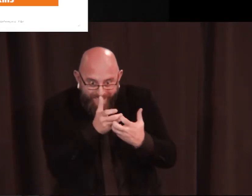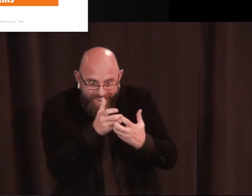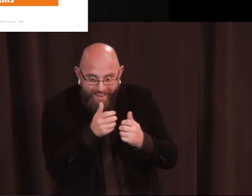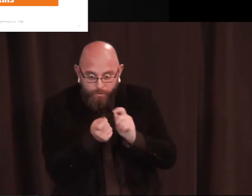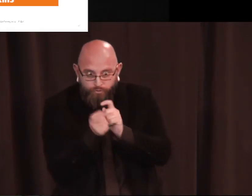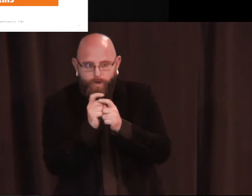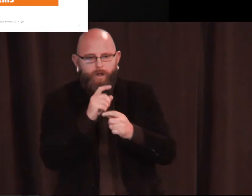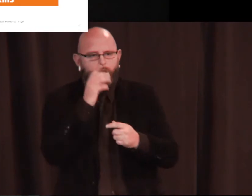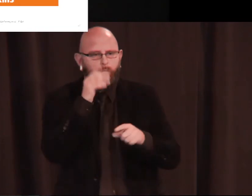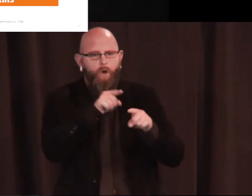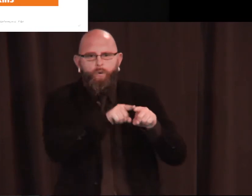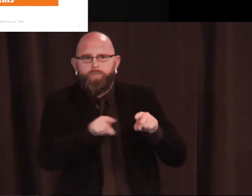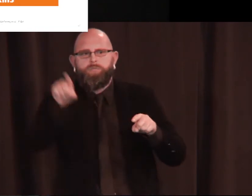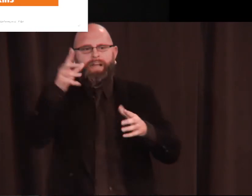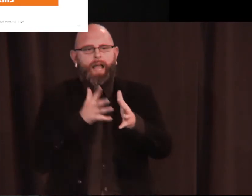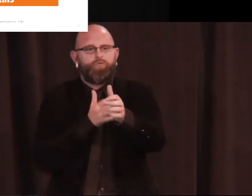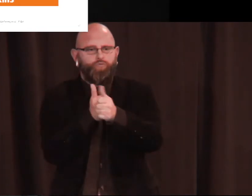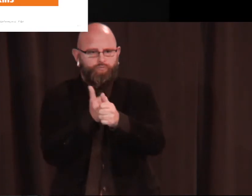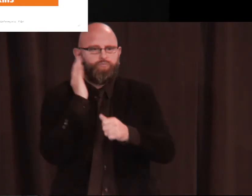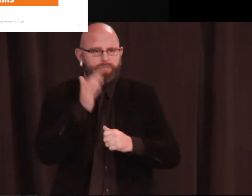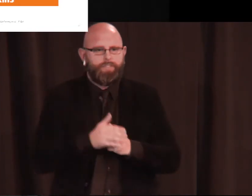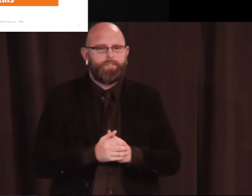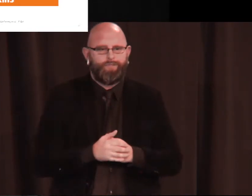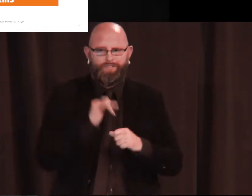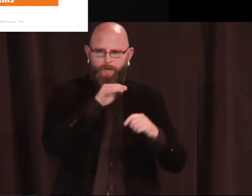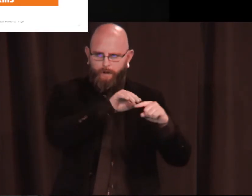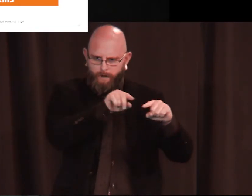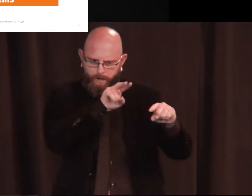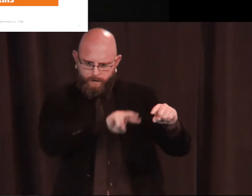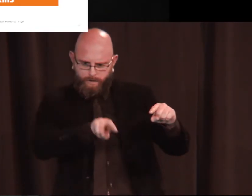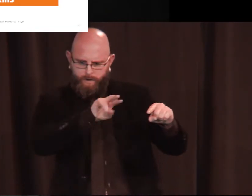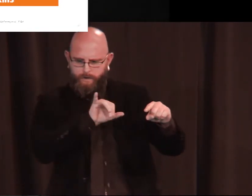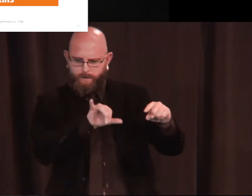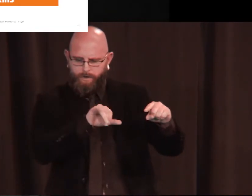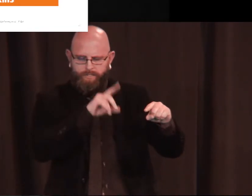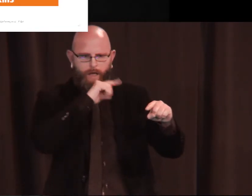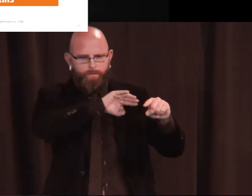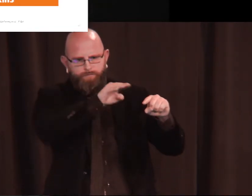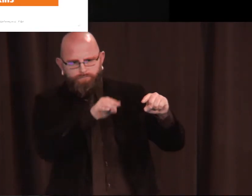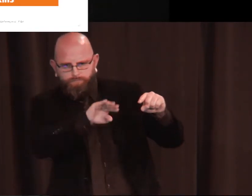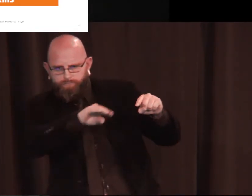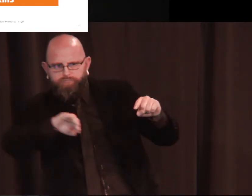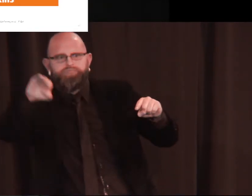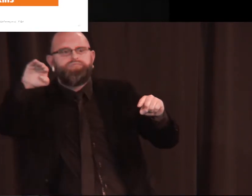And you'll see that line, that trajectory is going -- it's doing this upward pattern.